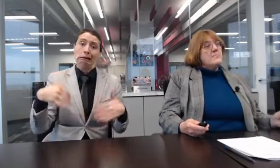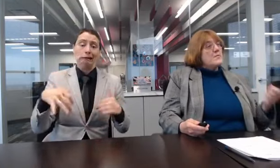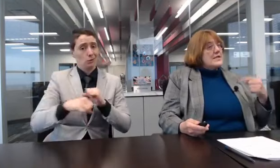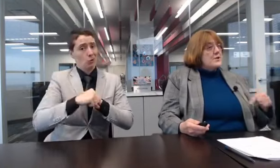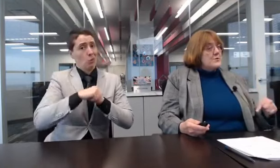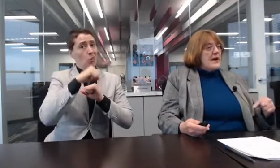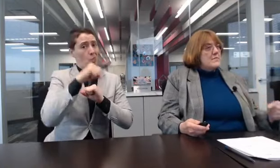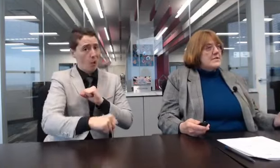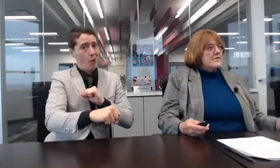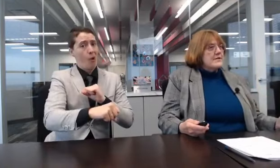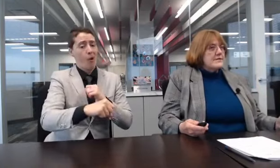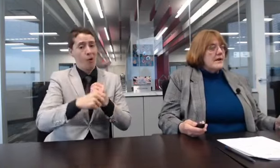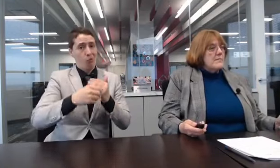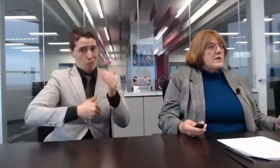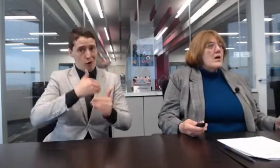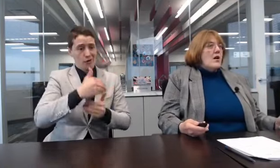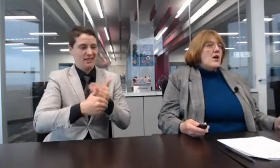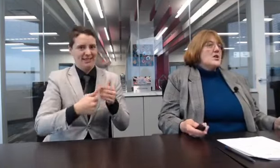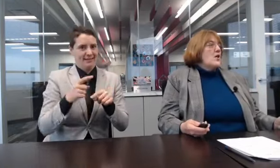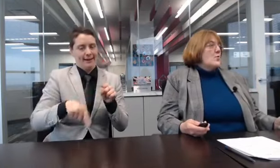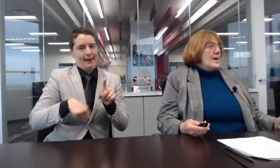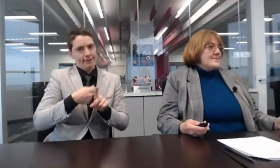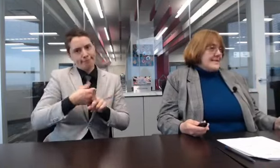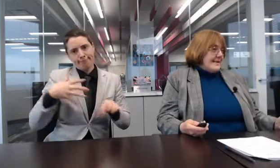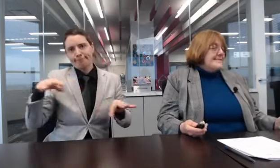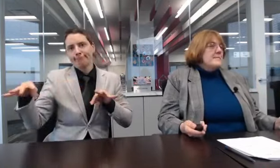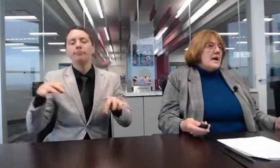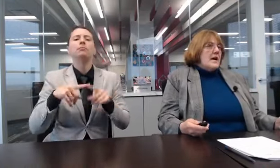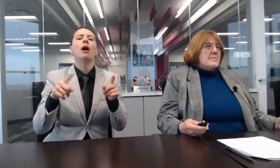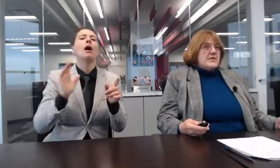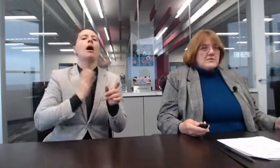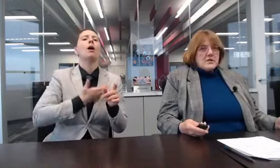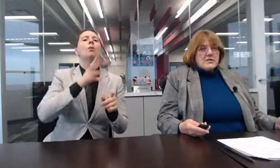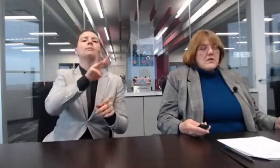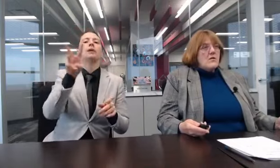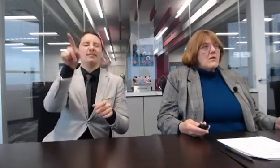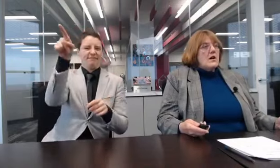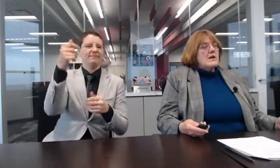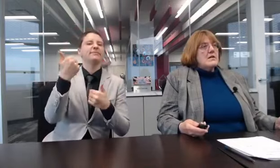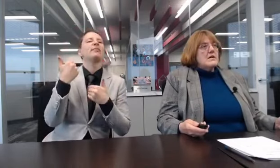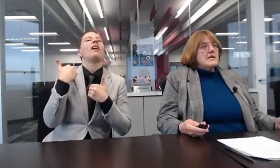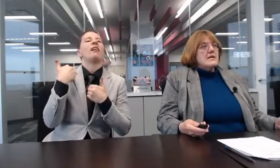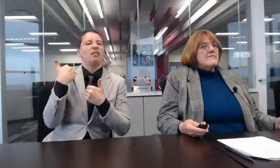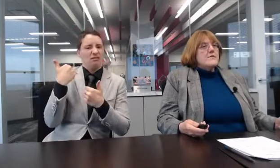but we do have materials on our website. And there's also information